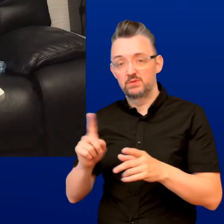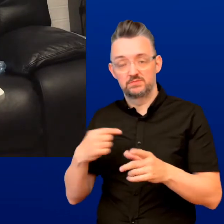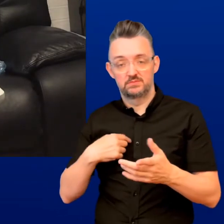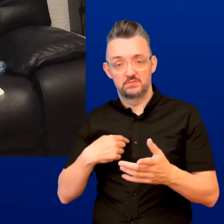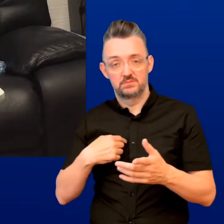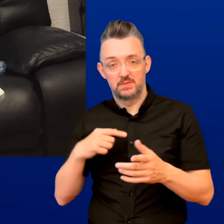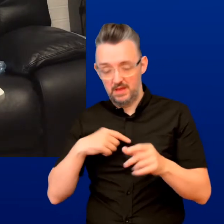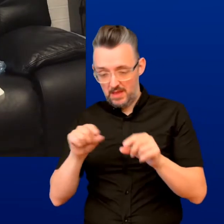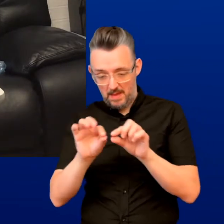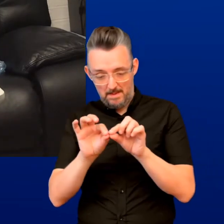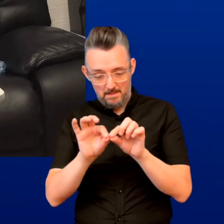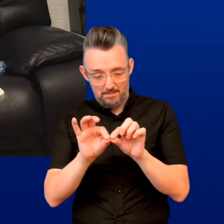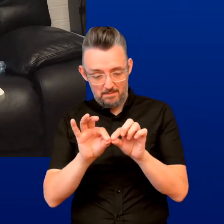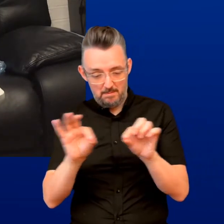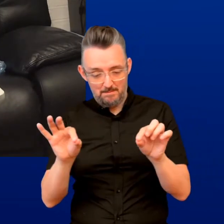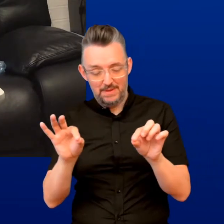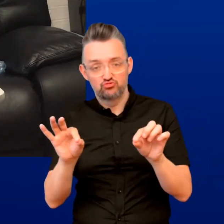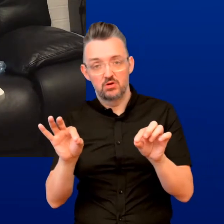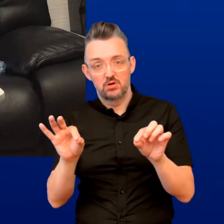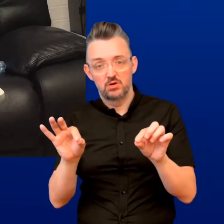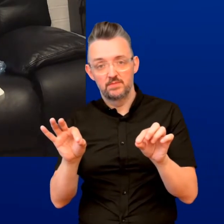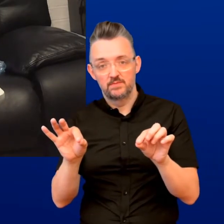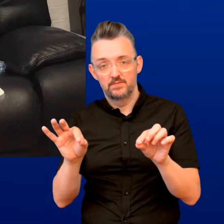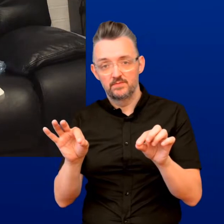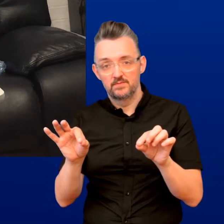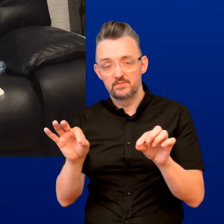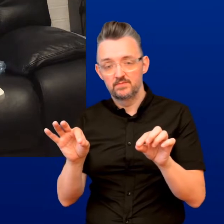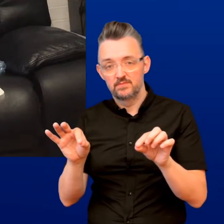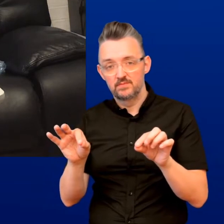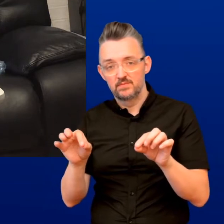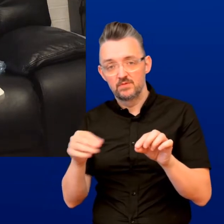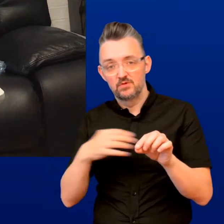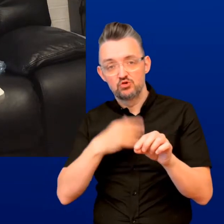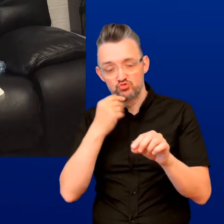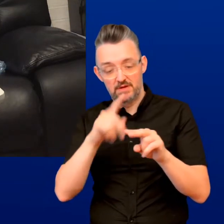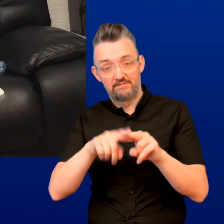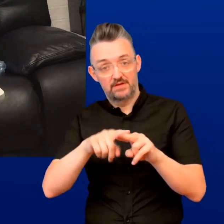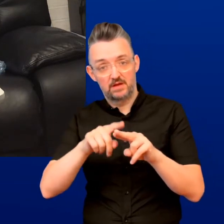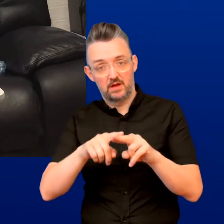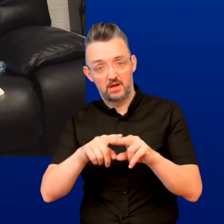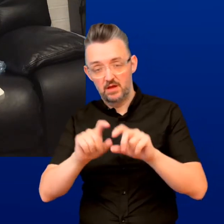measured with my finger. I measured the side of the bowl